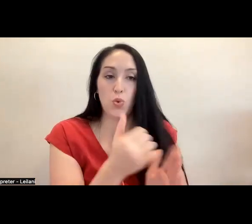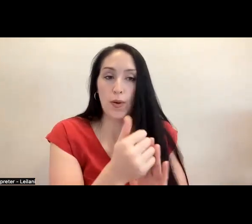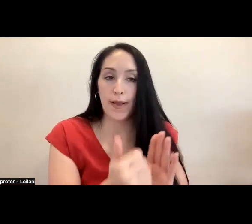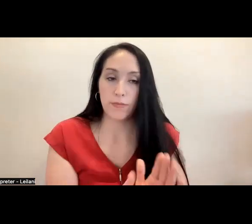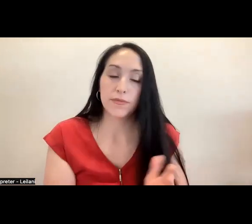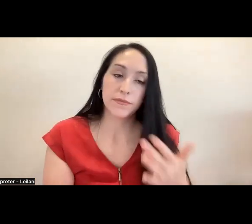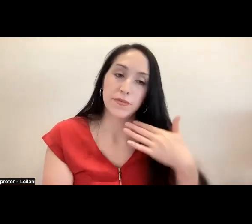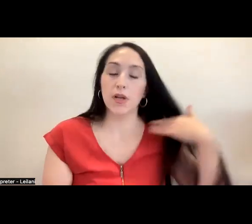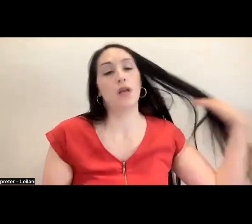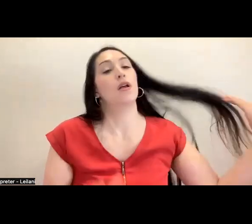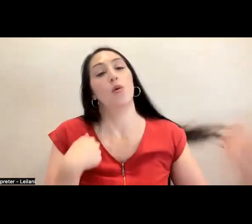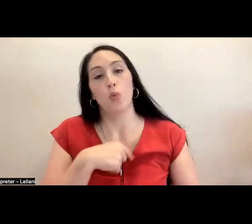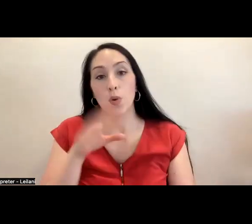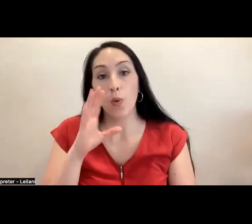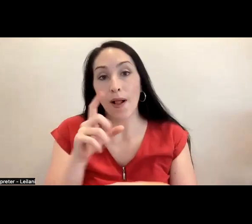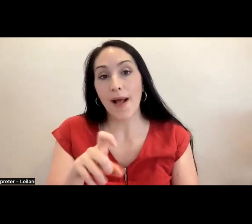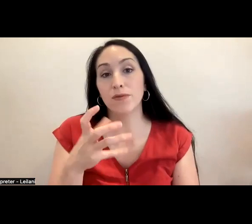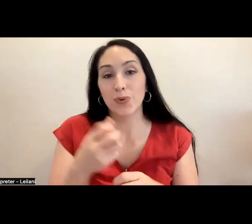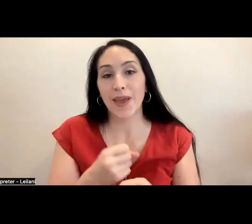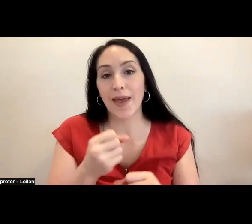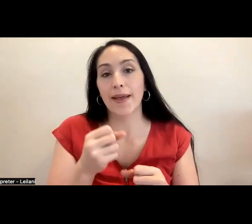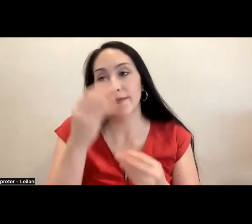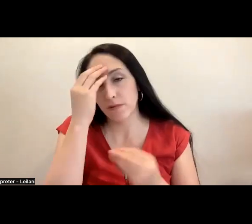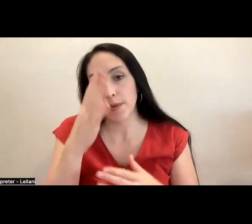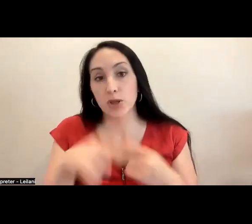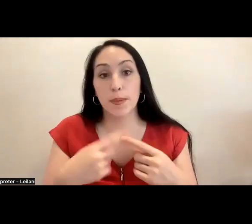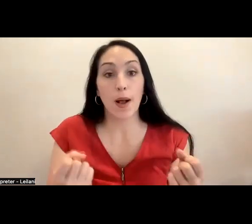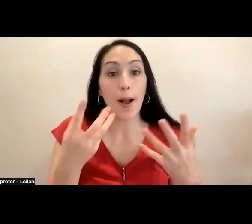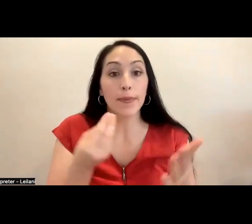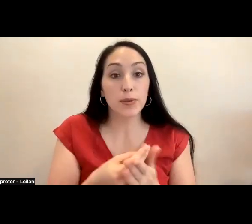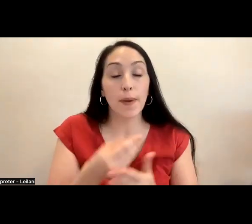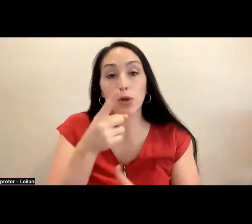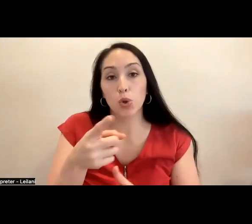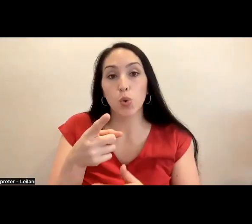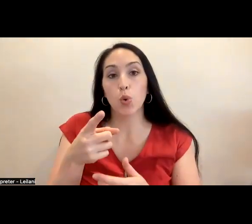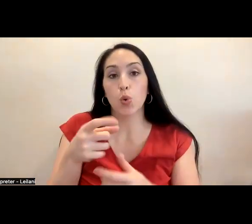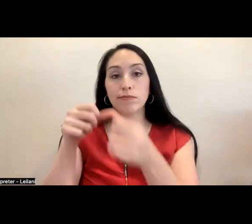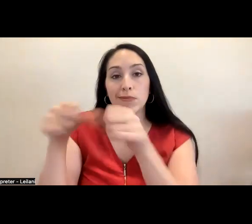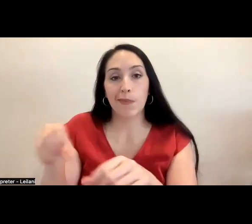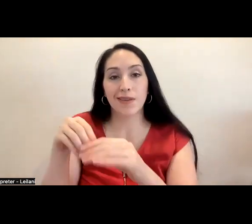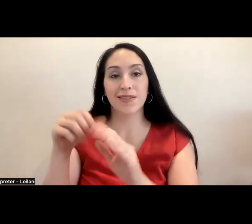year from that other annual port now let's say you're with, Abi, and then you move to